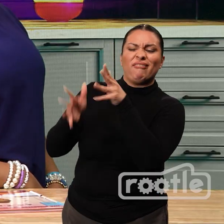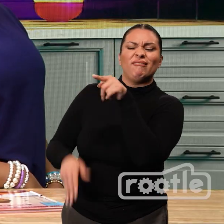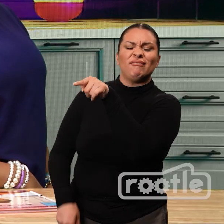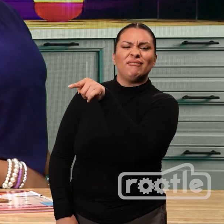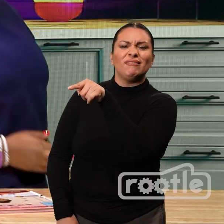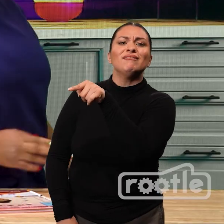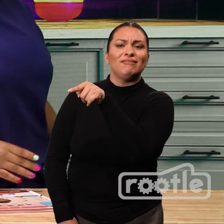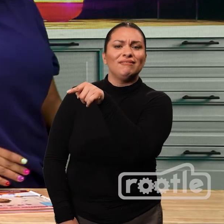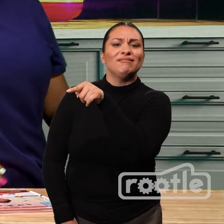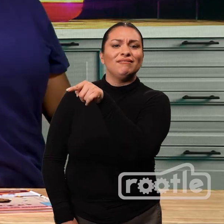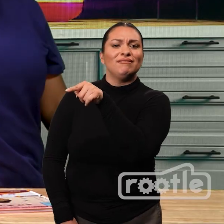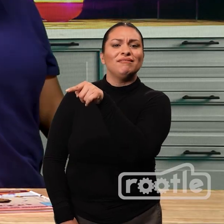I left it on the counter for you.